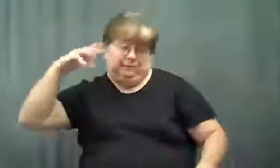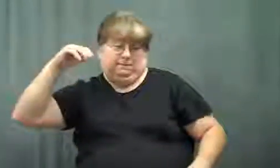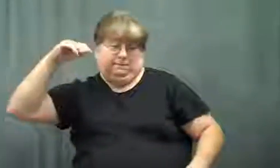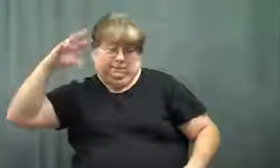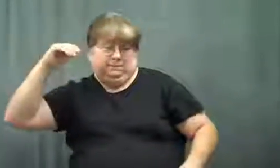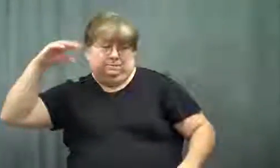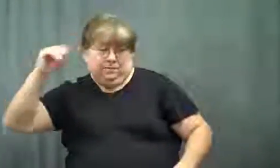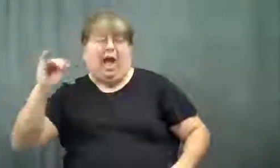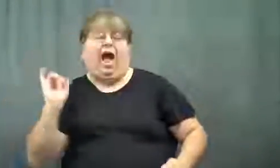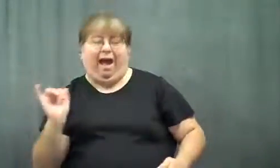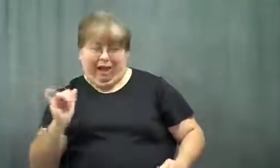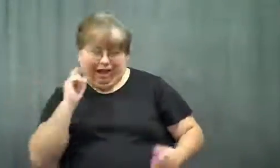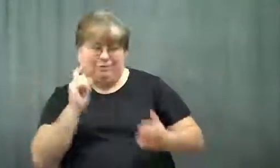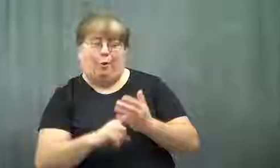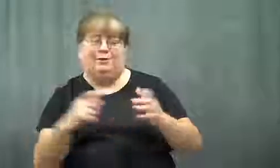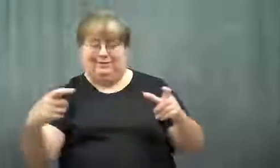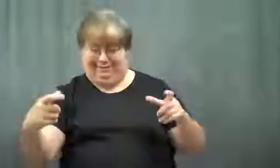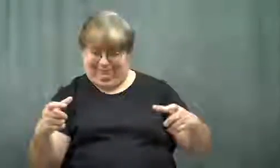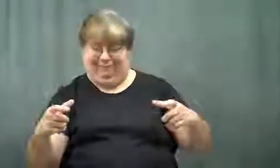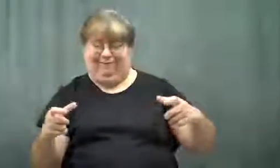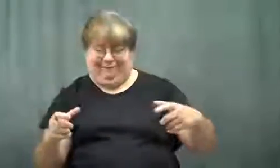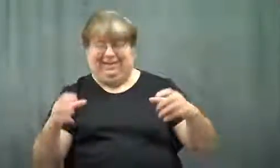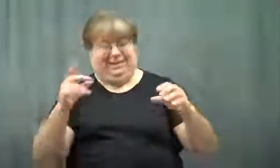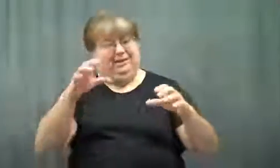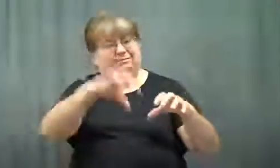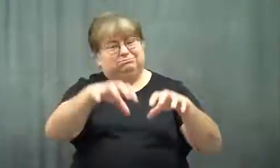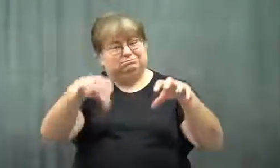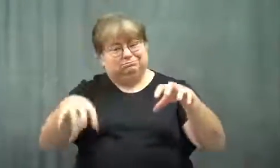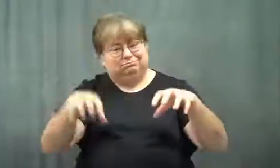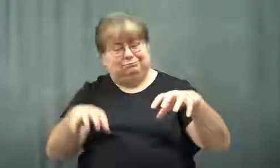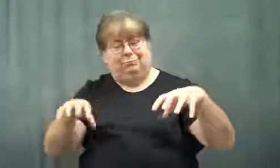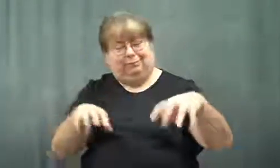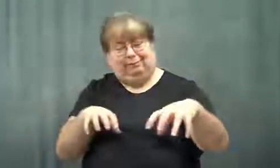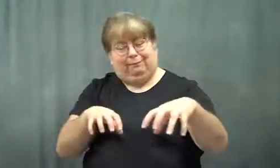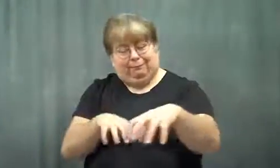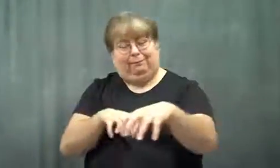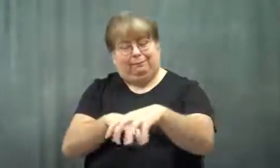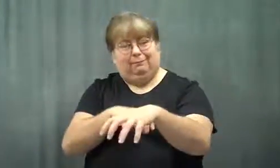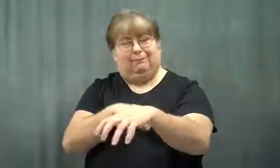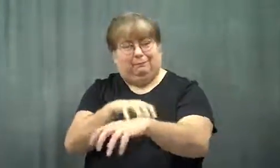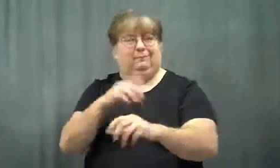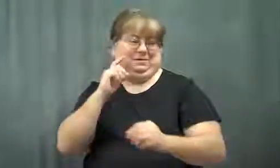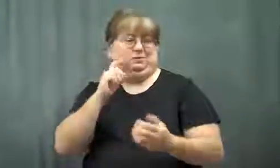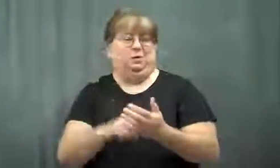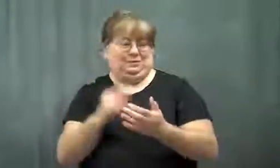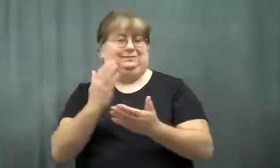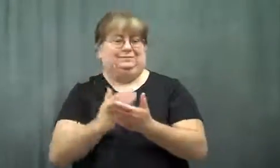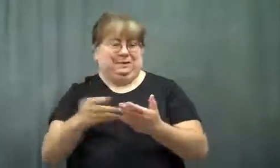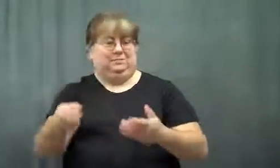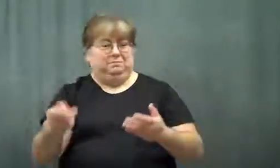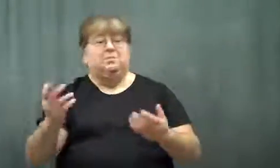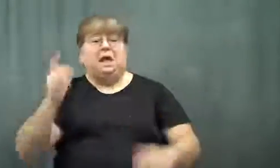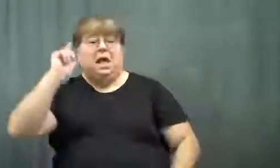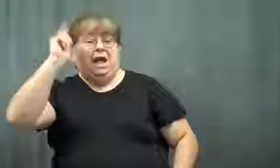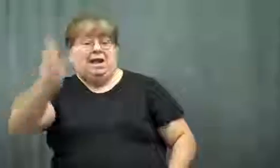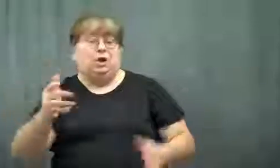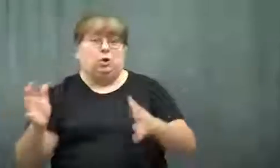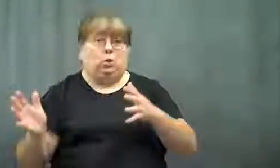But if a series of pictures are taken the rotation becomes noticeable.